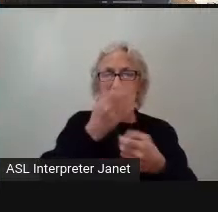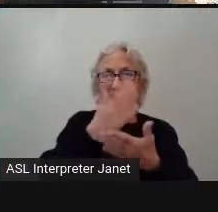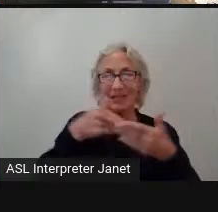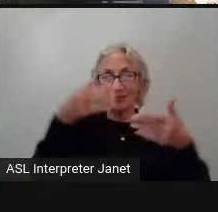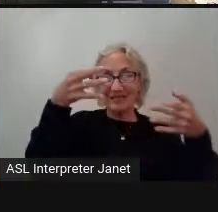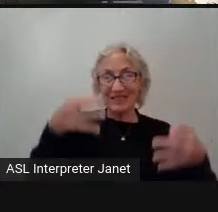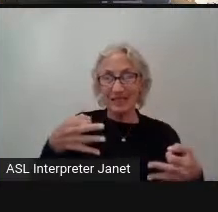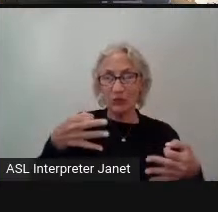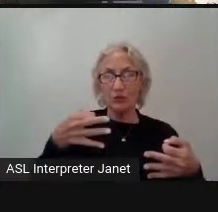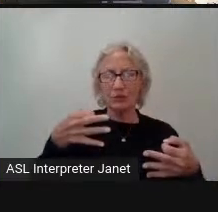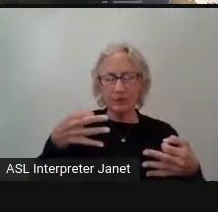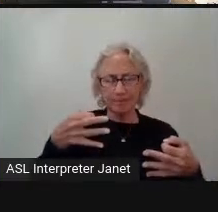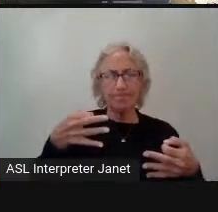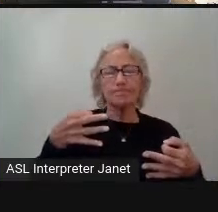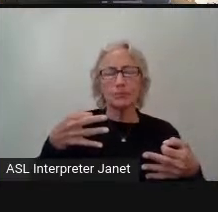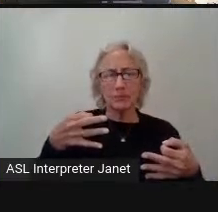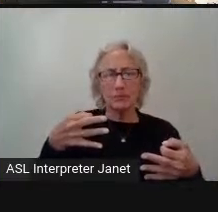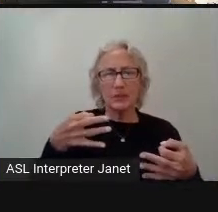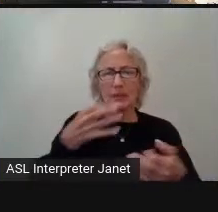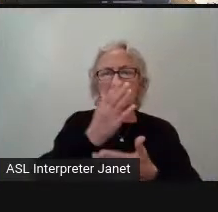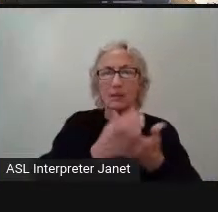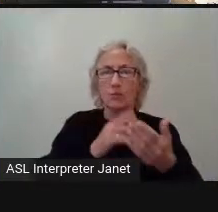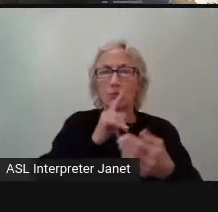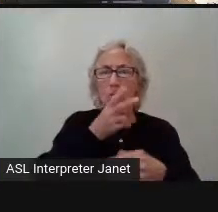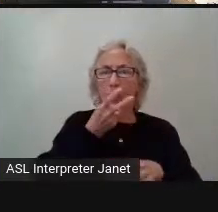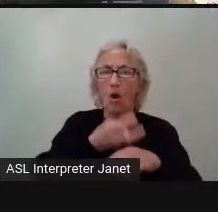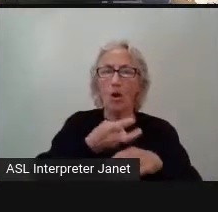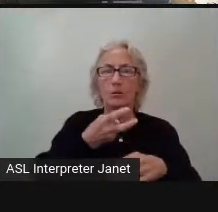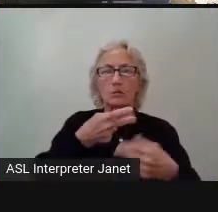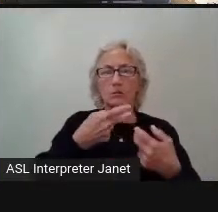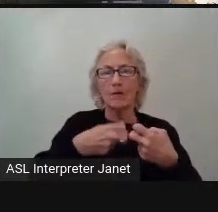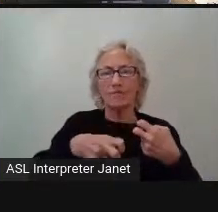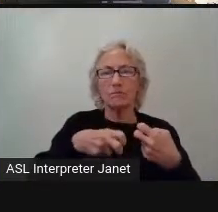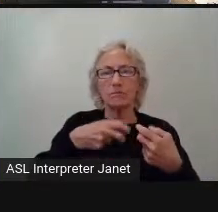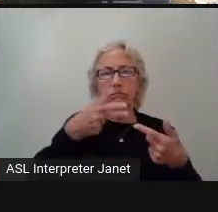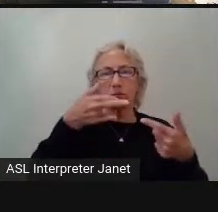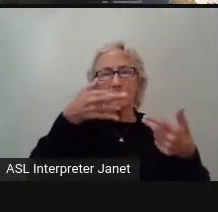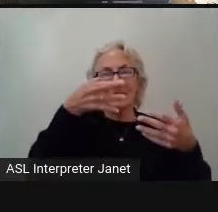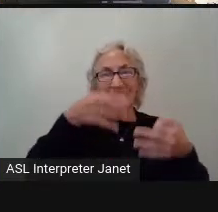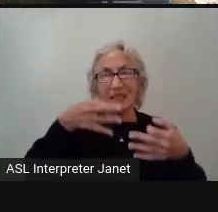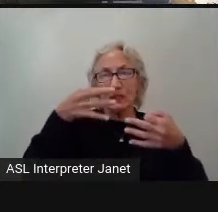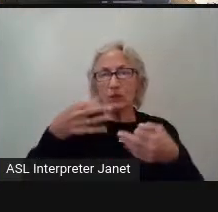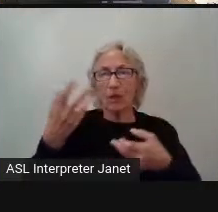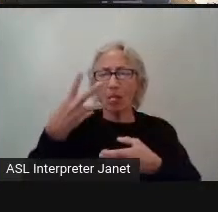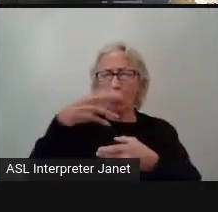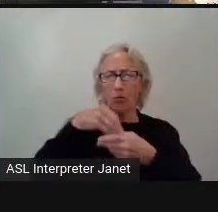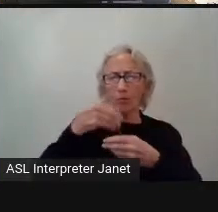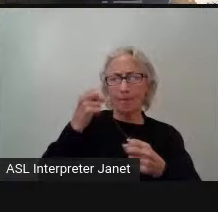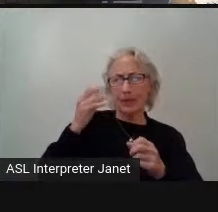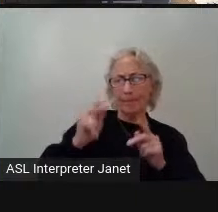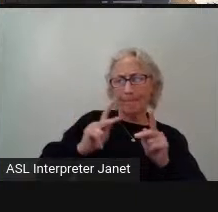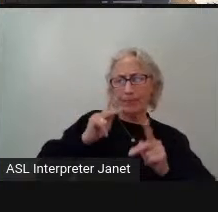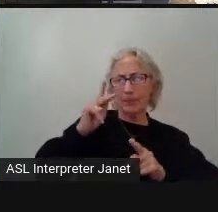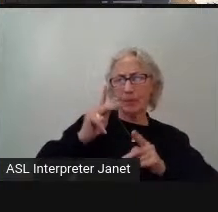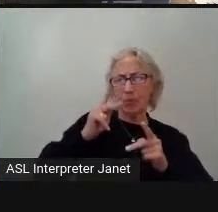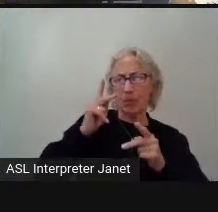But we made some decisions and some of them were harder because it match